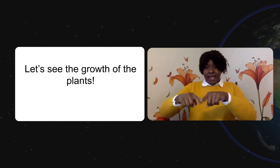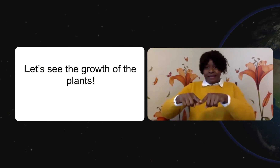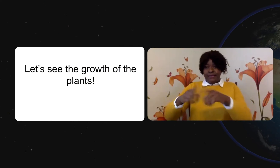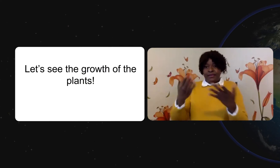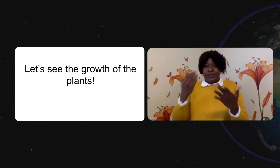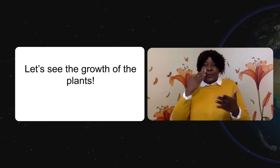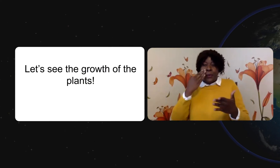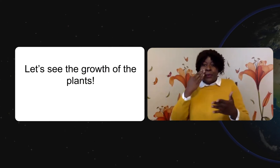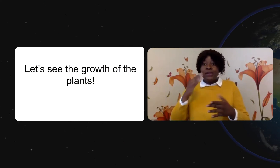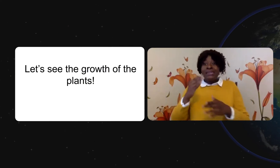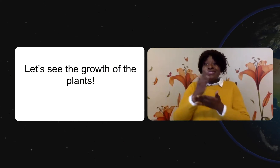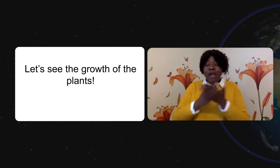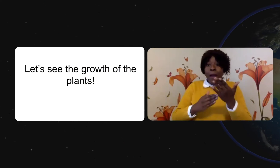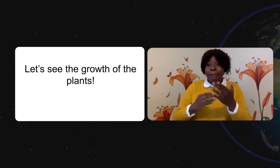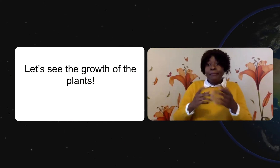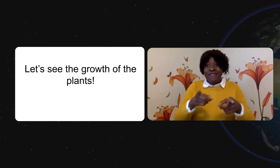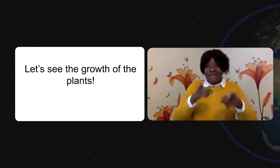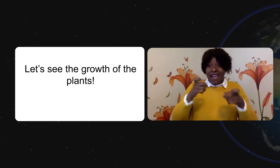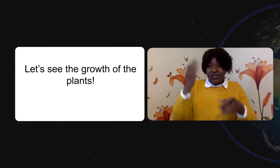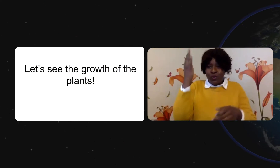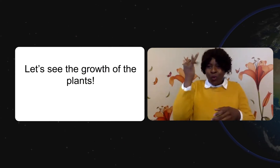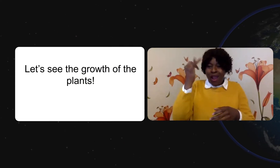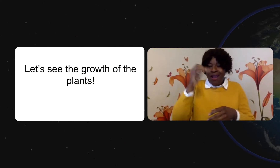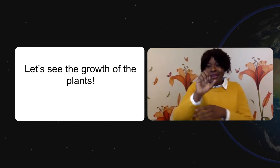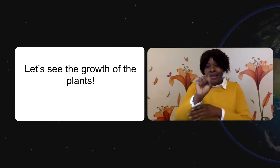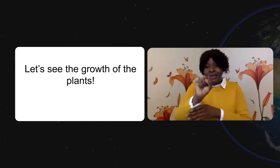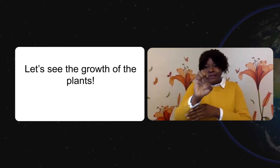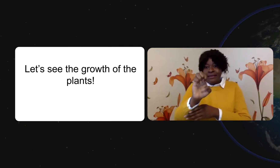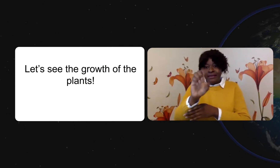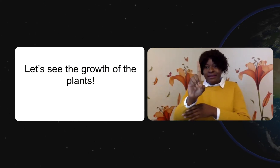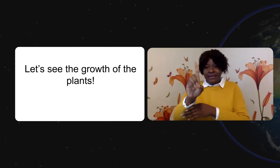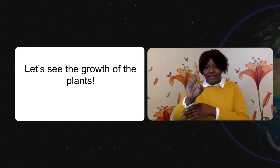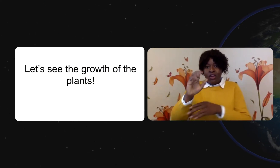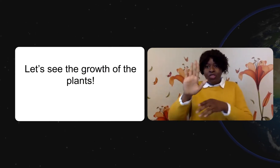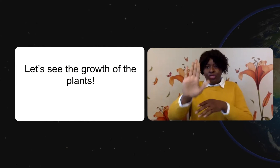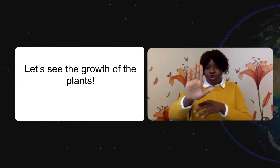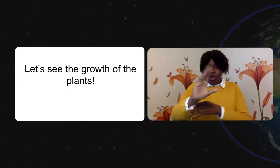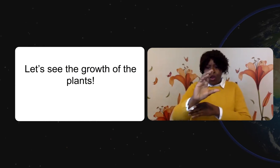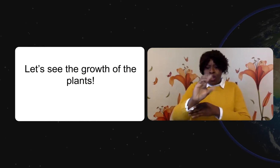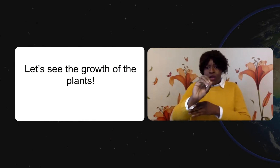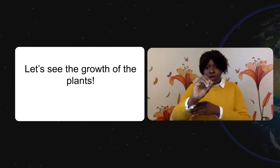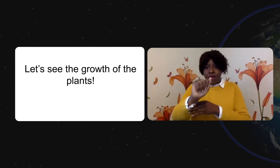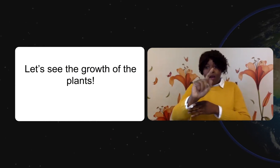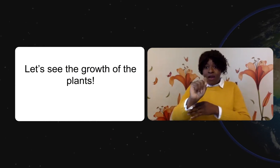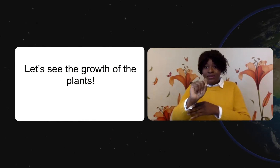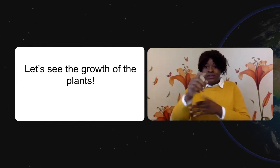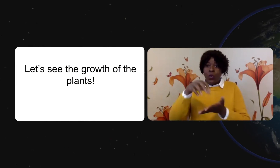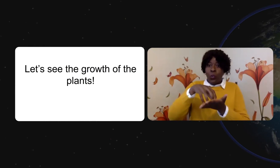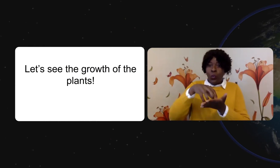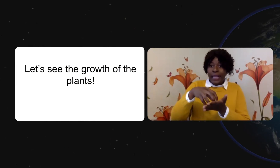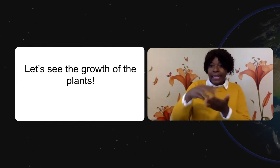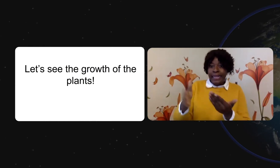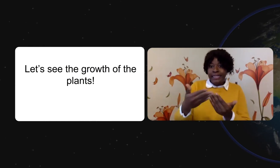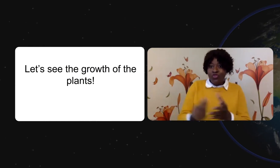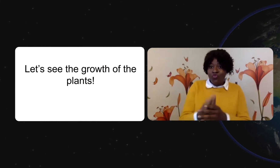It all depends on the seed and the coating.